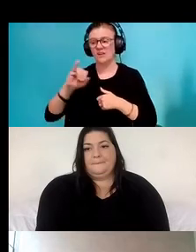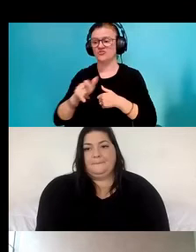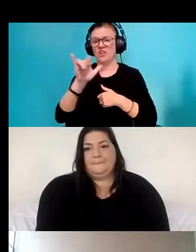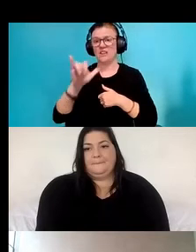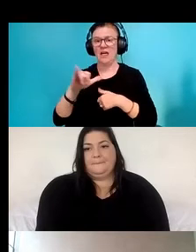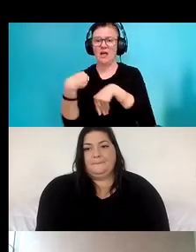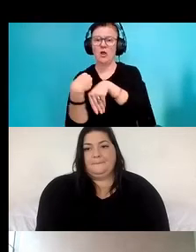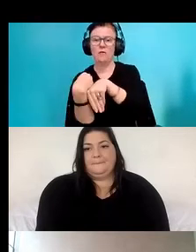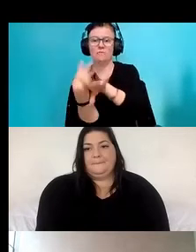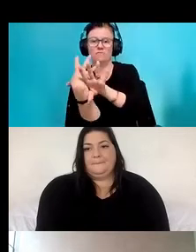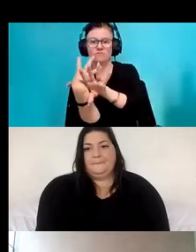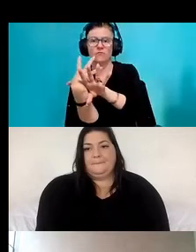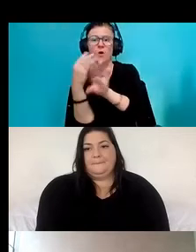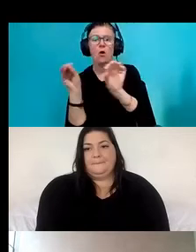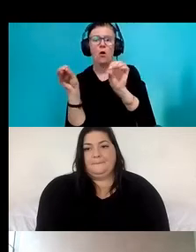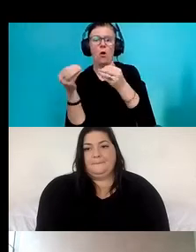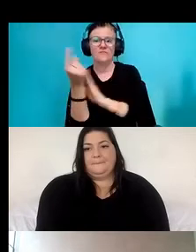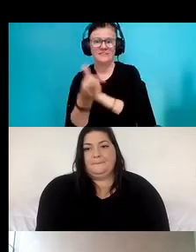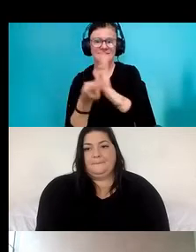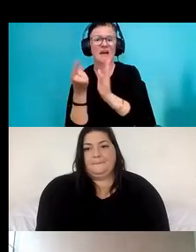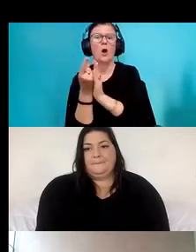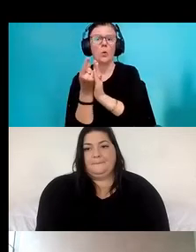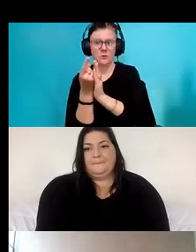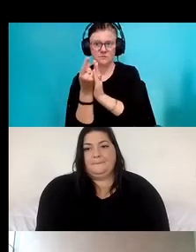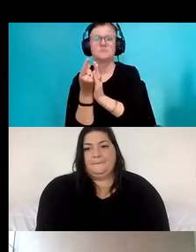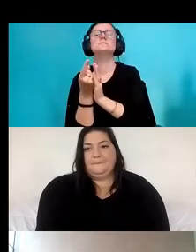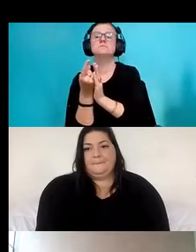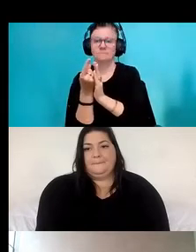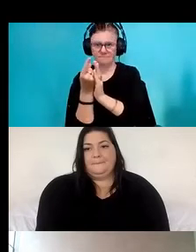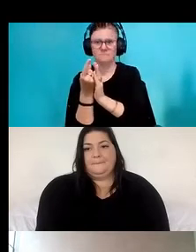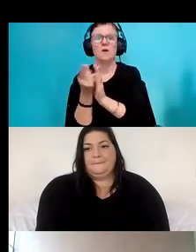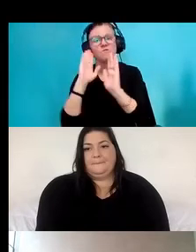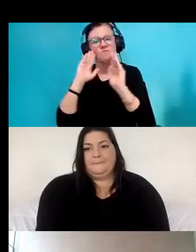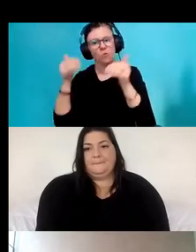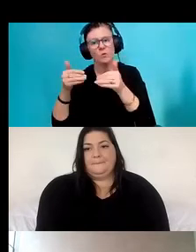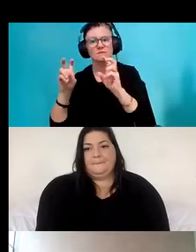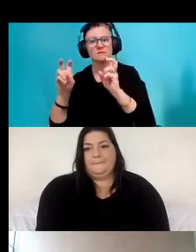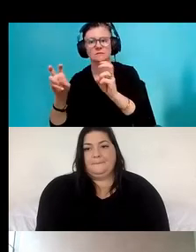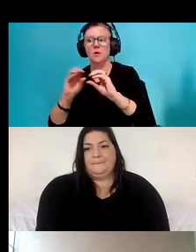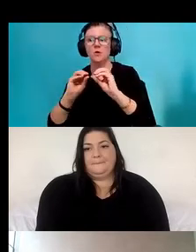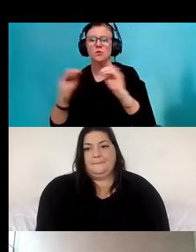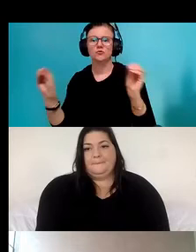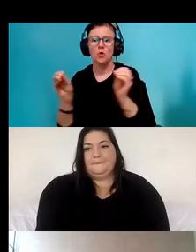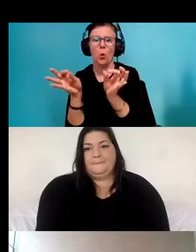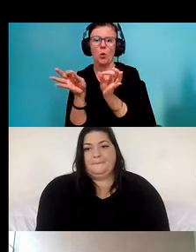hours this month are on the topic of No Cost Extensions.